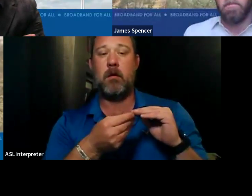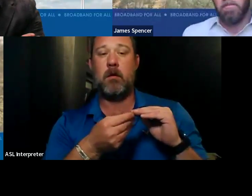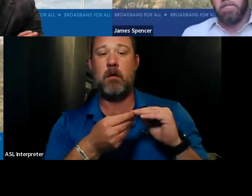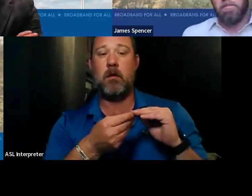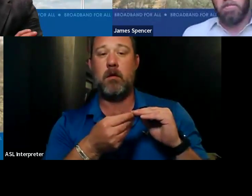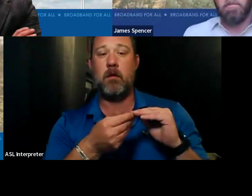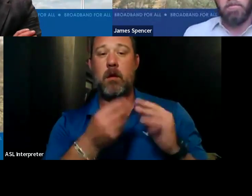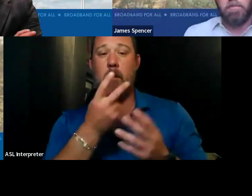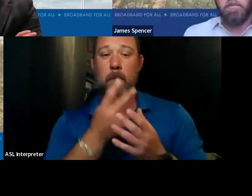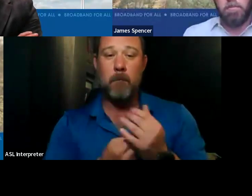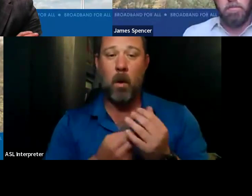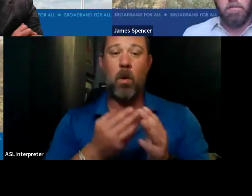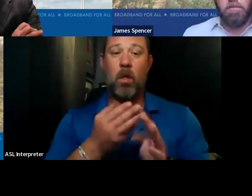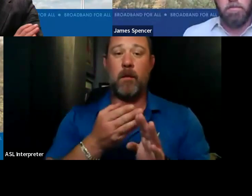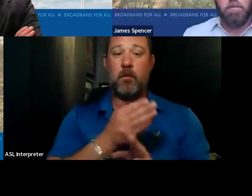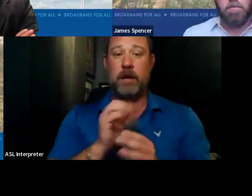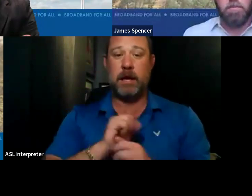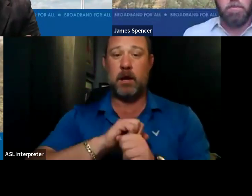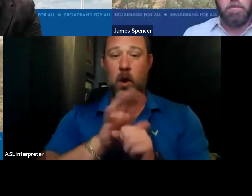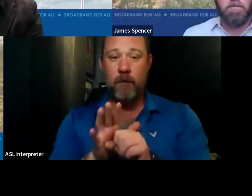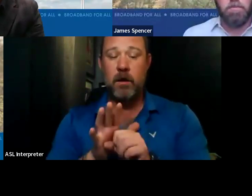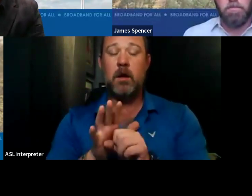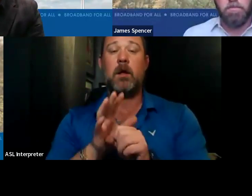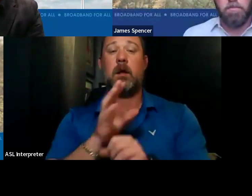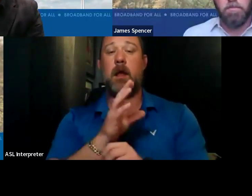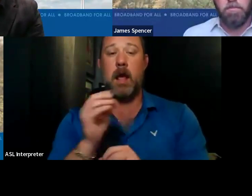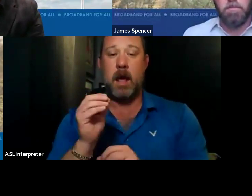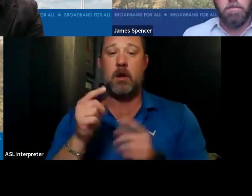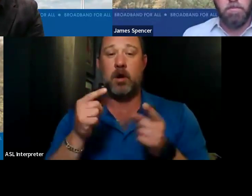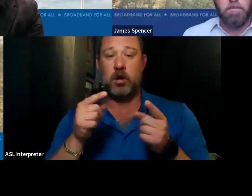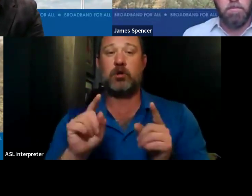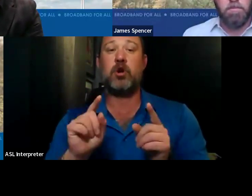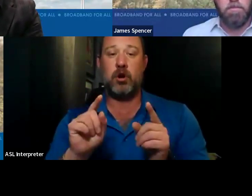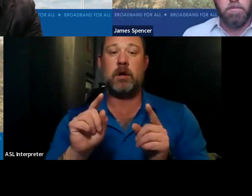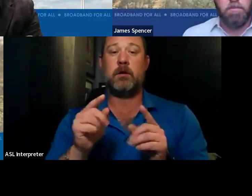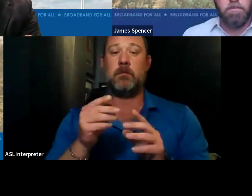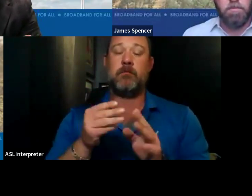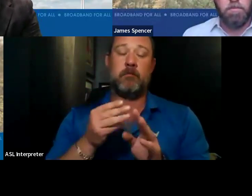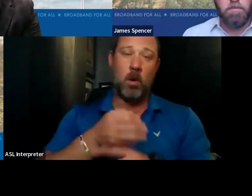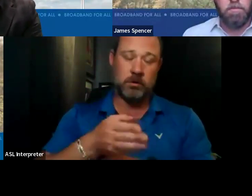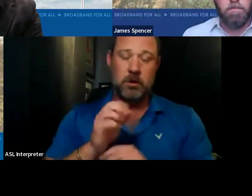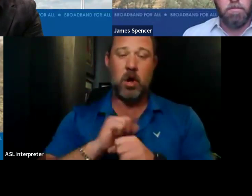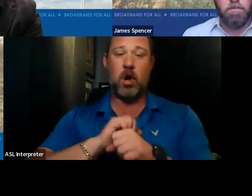both pre covid pandemic and during and post covid pandemic, there was a lot of